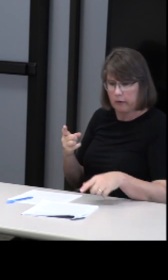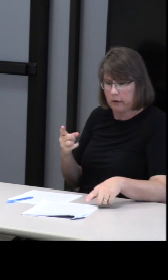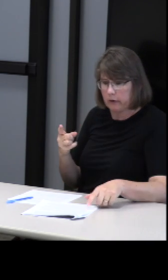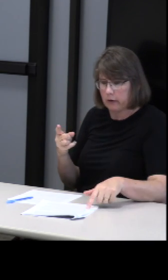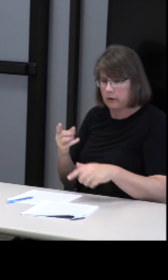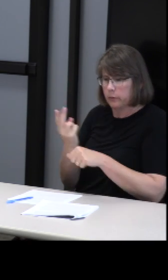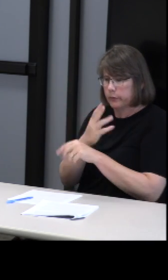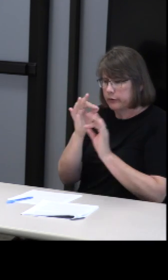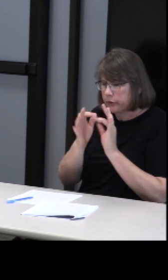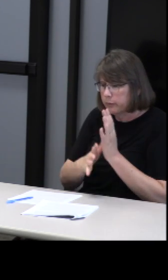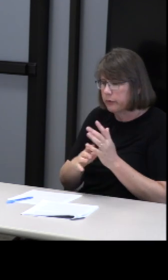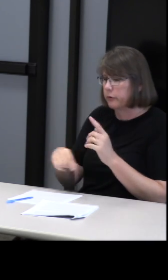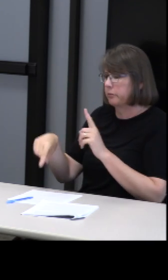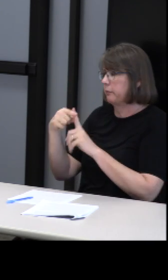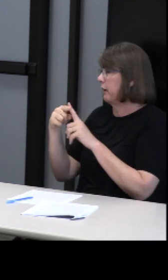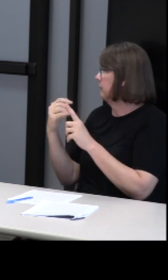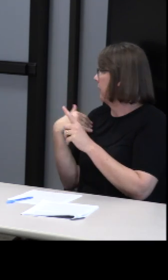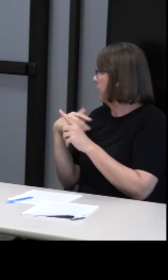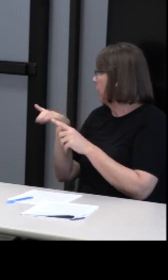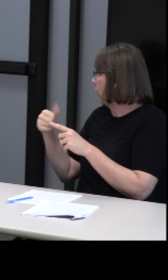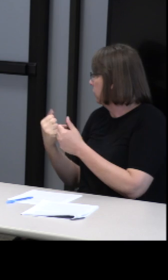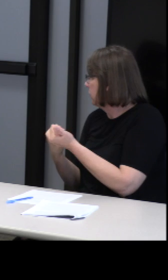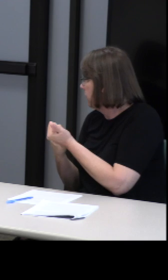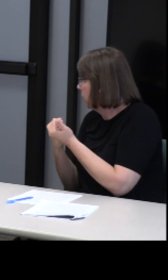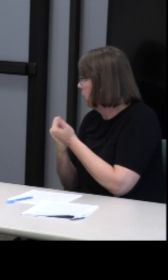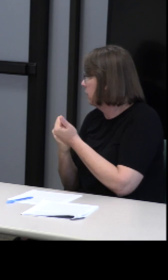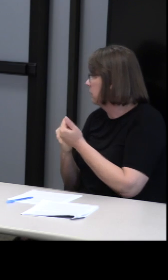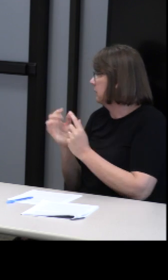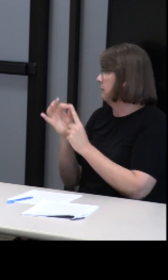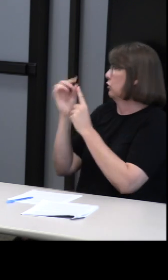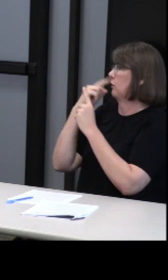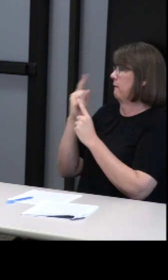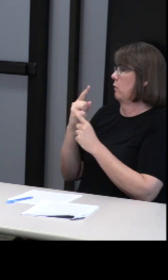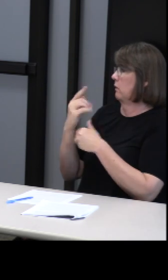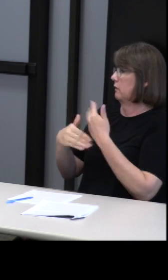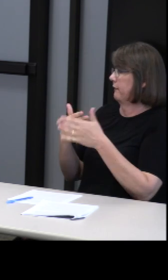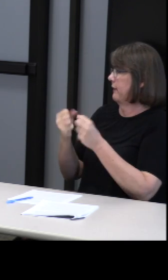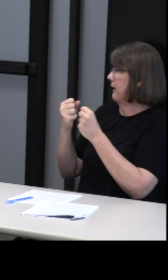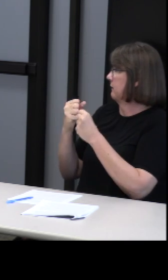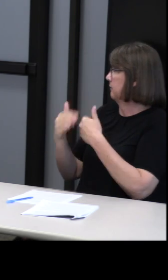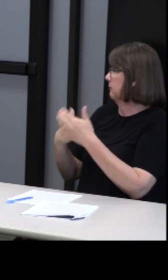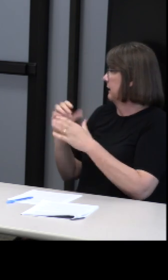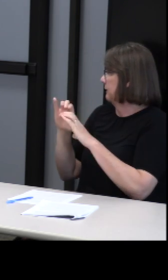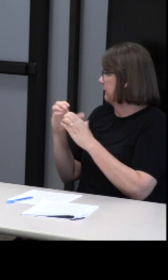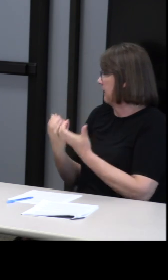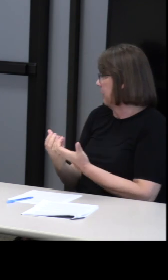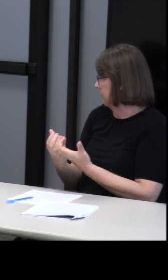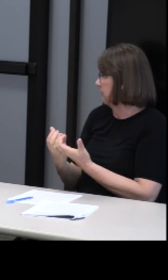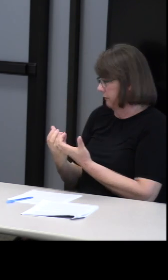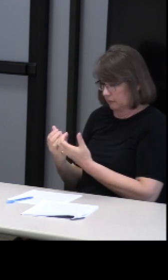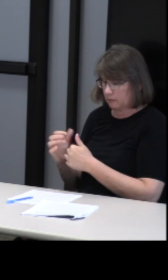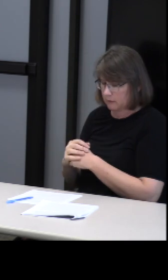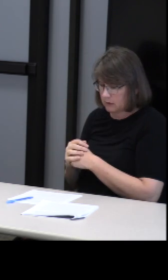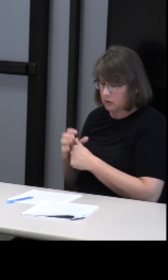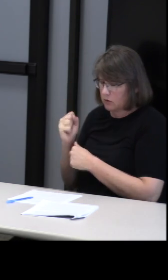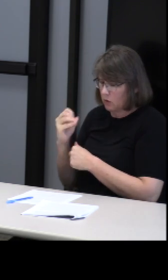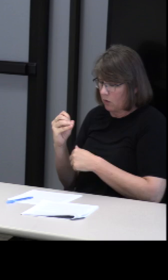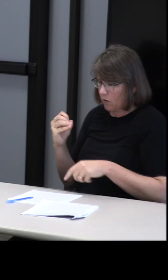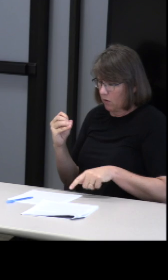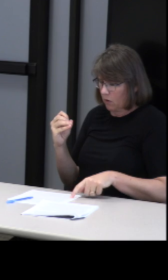It talks about using interpreters and having other kinds of assistance, specifically for fast-paced classes.